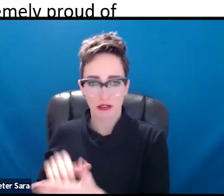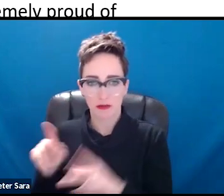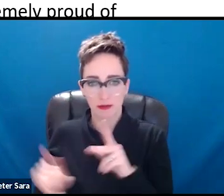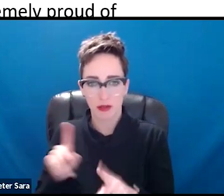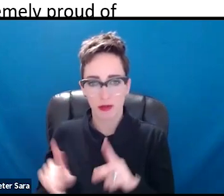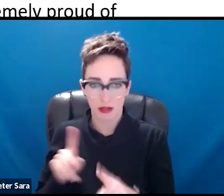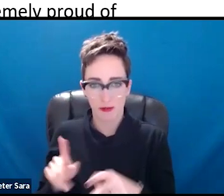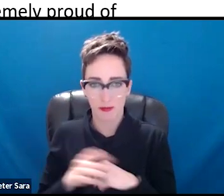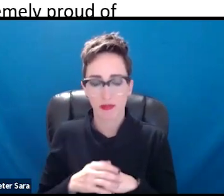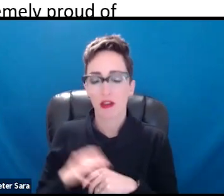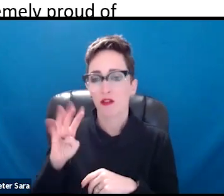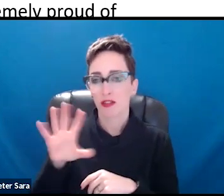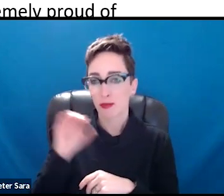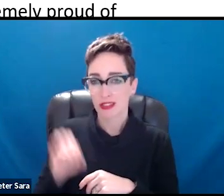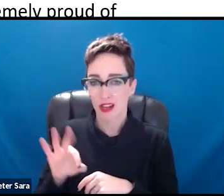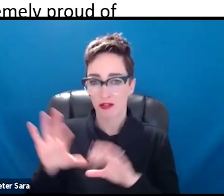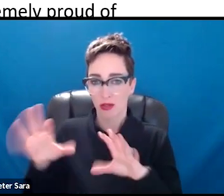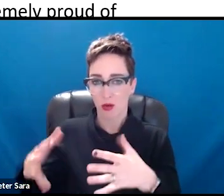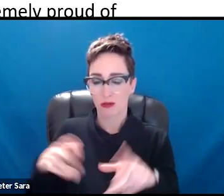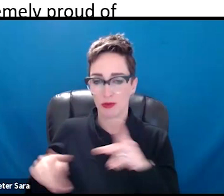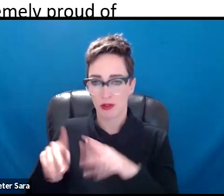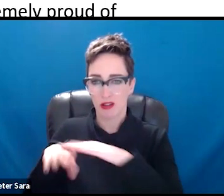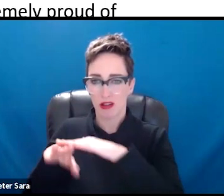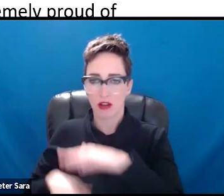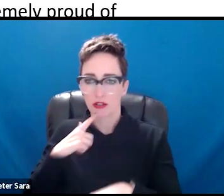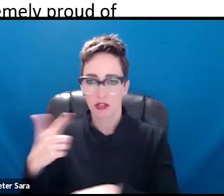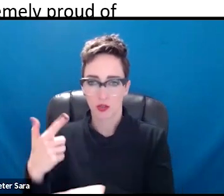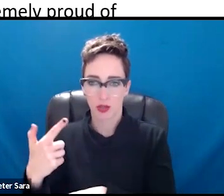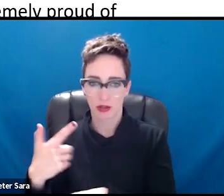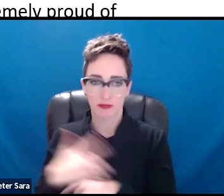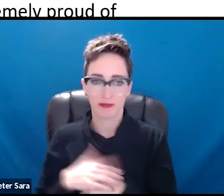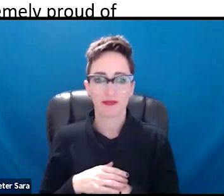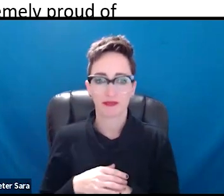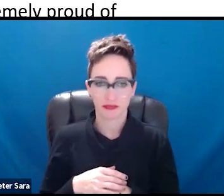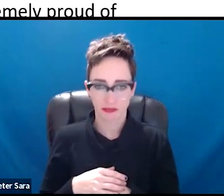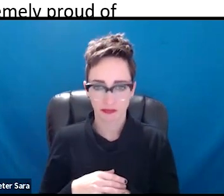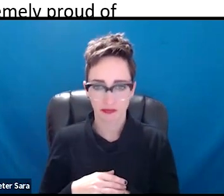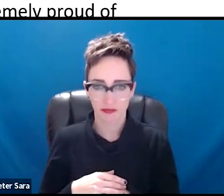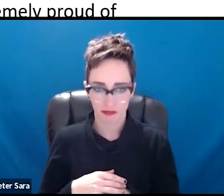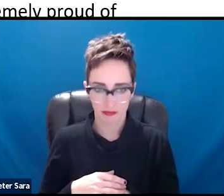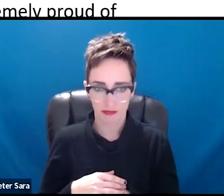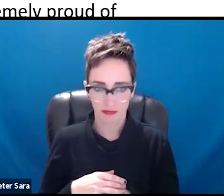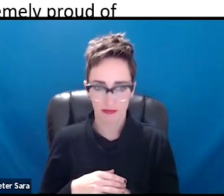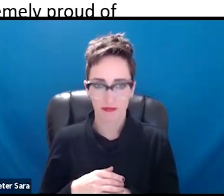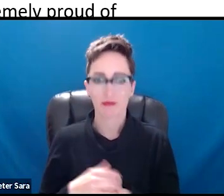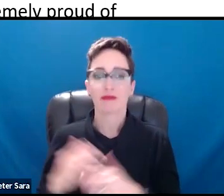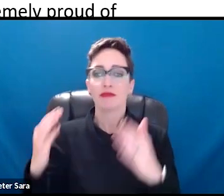individuals, 45% of whom were under the age of 21. During his time at NASMHPD, Dr.